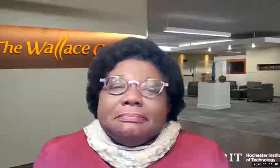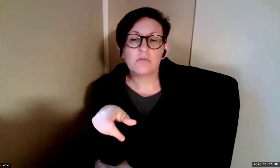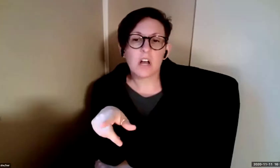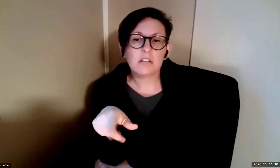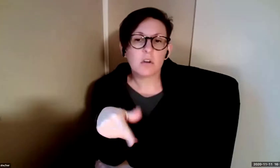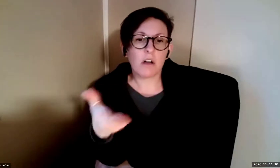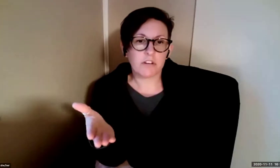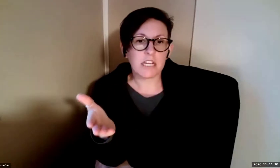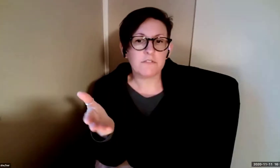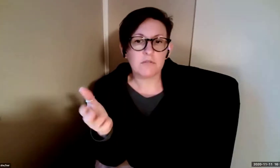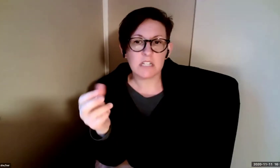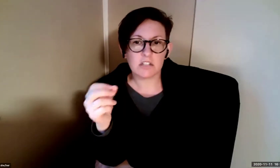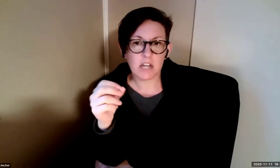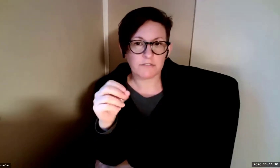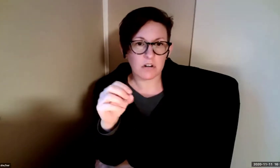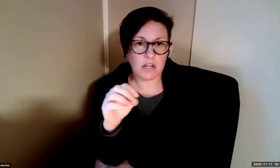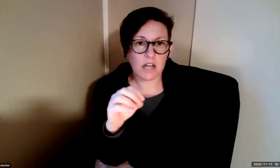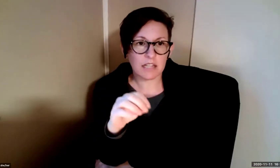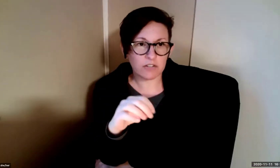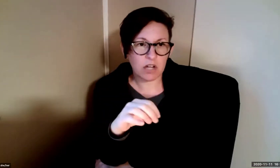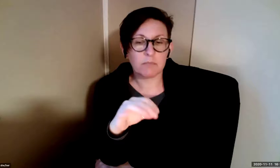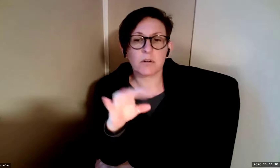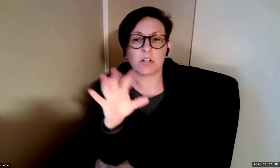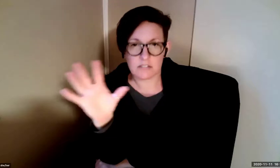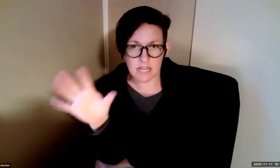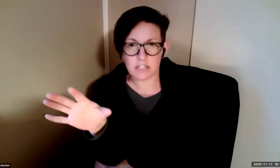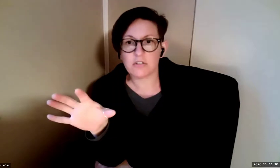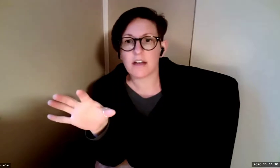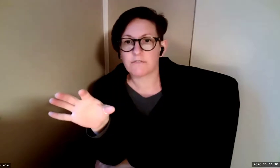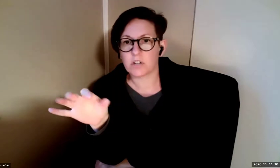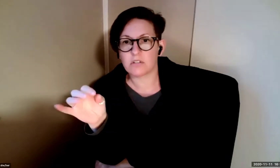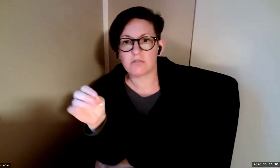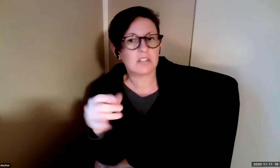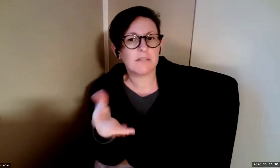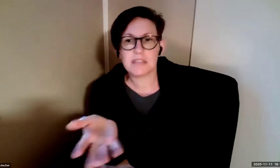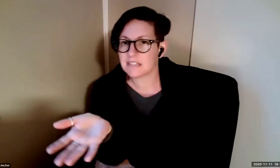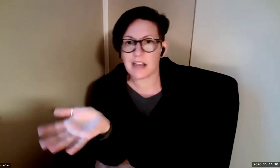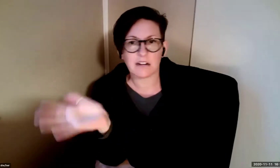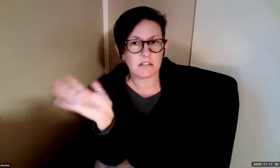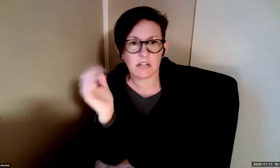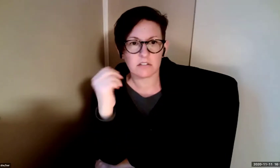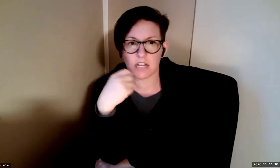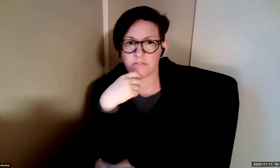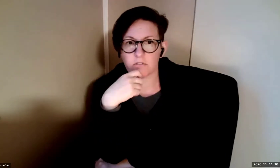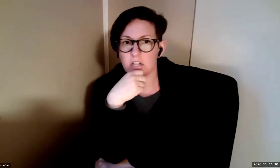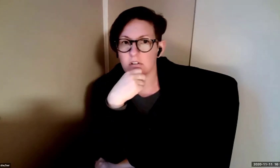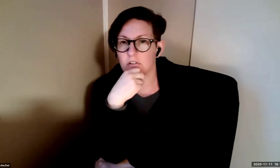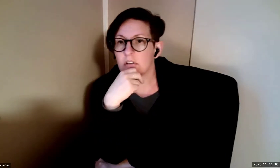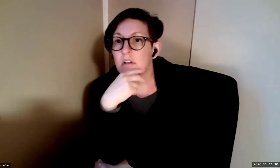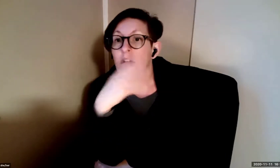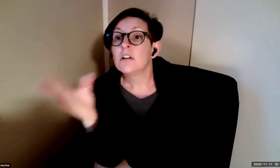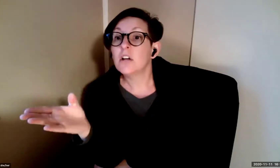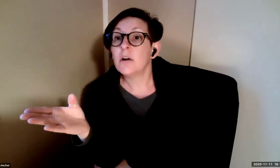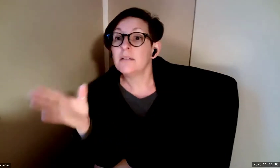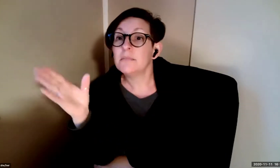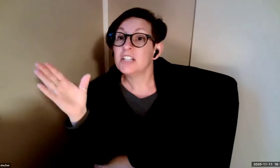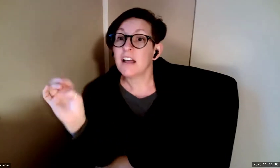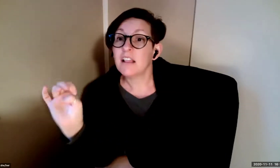Nicole she/her: Jones also offering. If you need to check for electronic books. I can do that for you. Just give me the title and I'll check for you. Go ahead and Michelle.